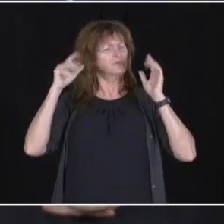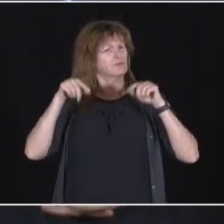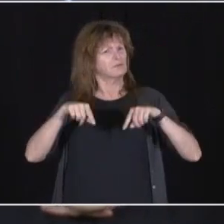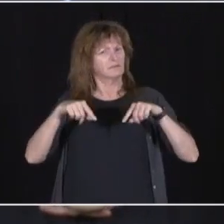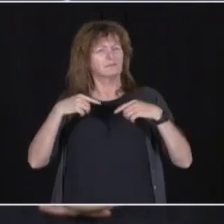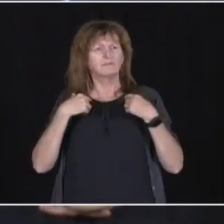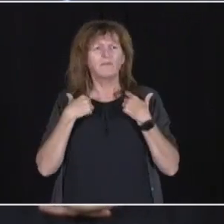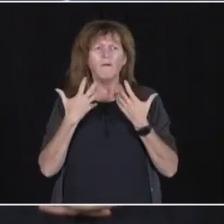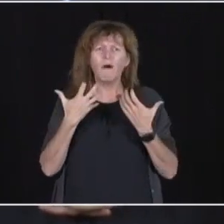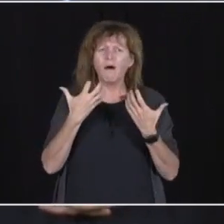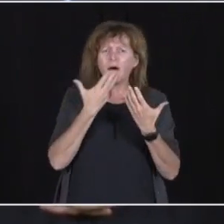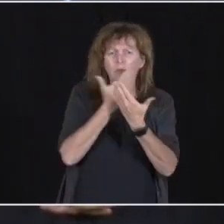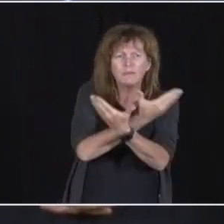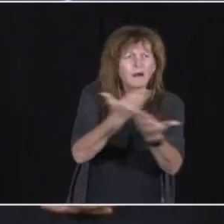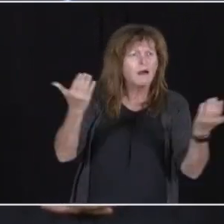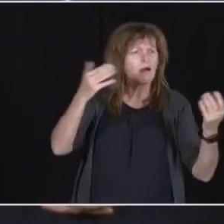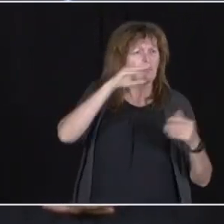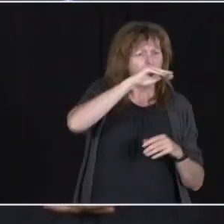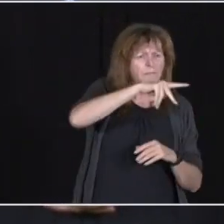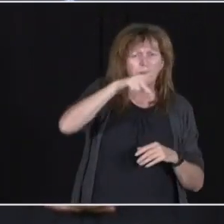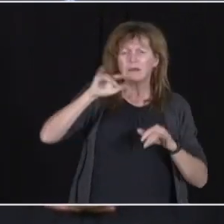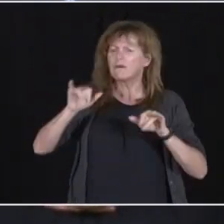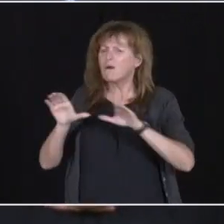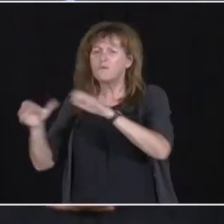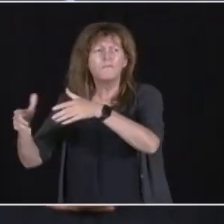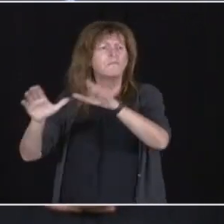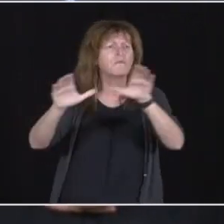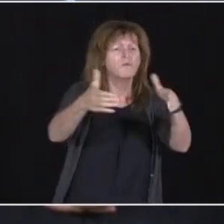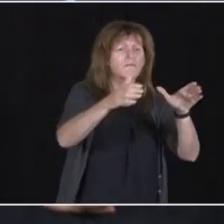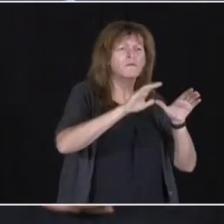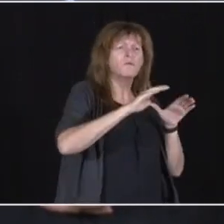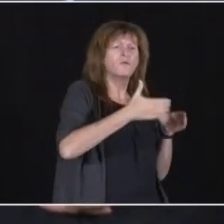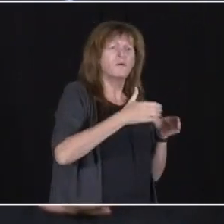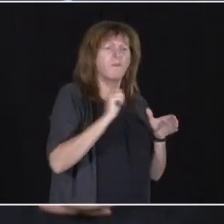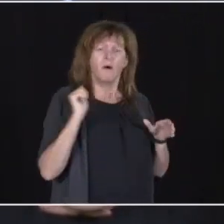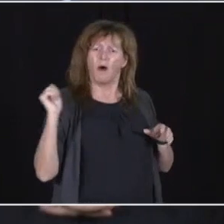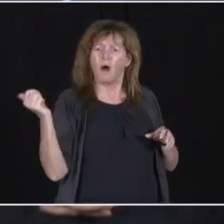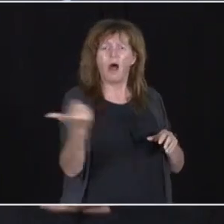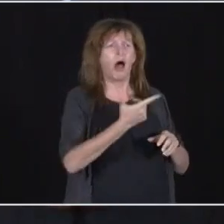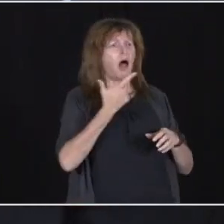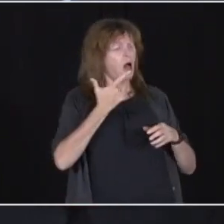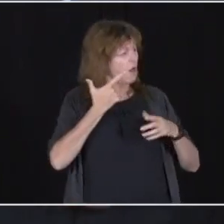I want to take a moment and thank MPP's on all sides of the legislator.